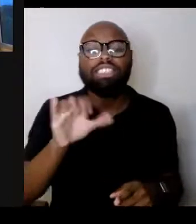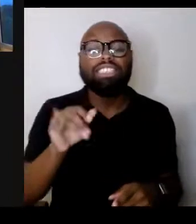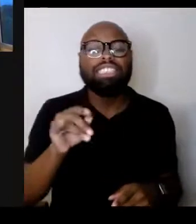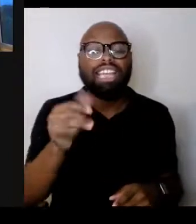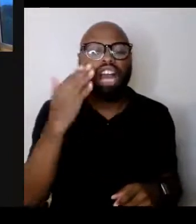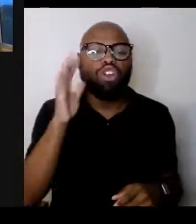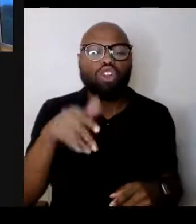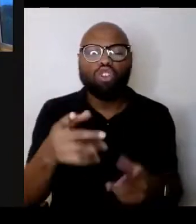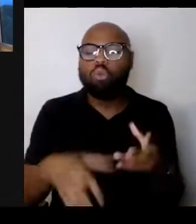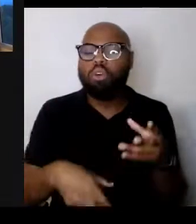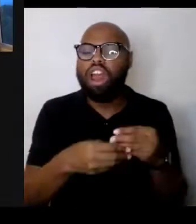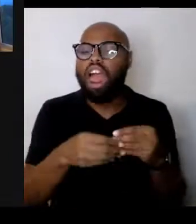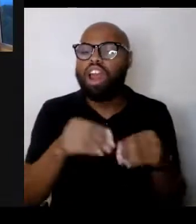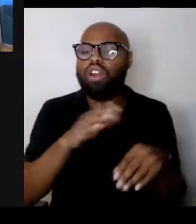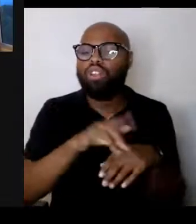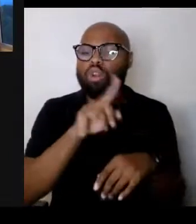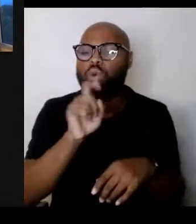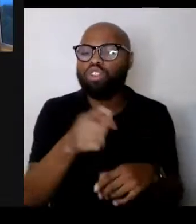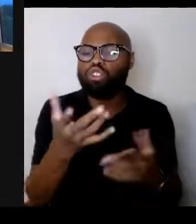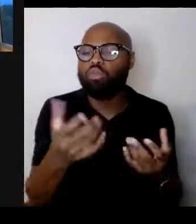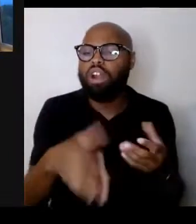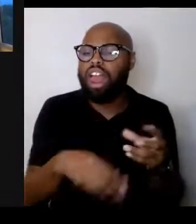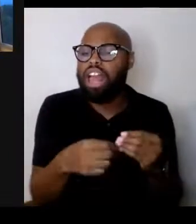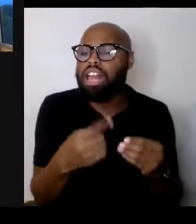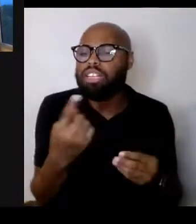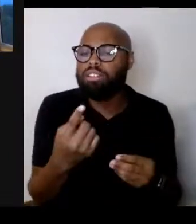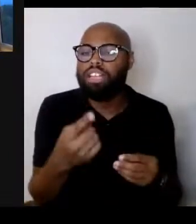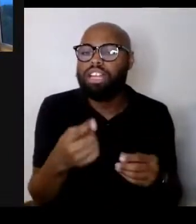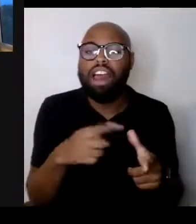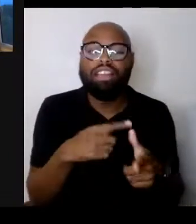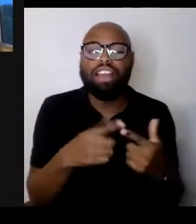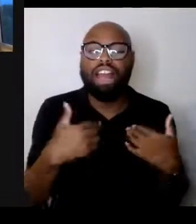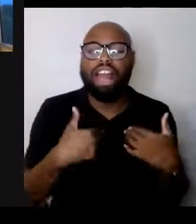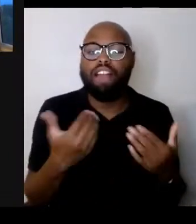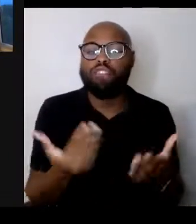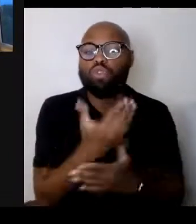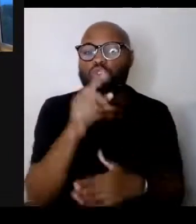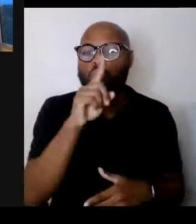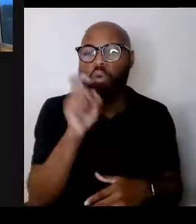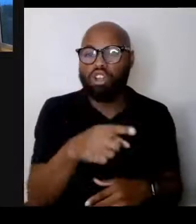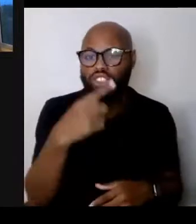is there anything else that you would add? And then I have a question coming up for you Naischa.